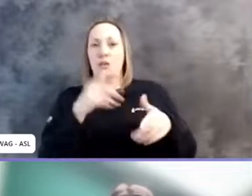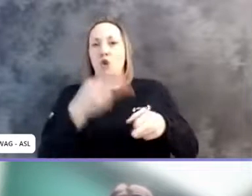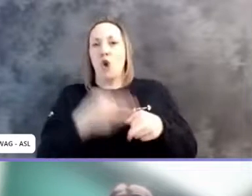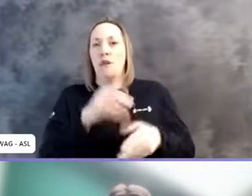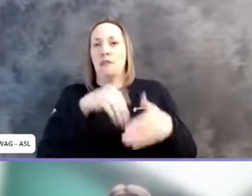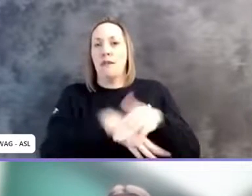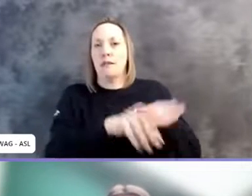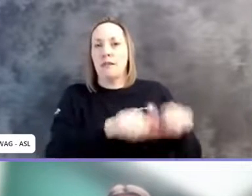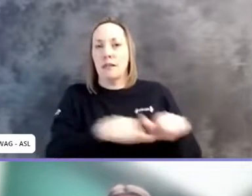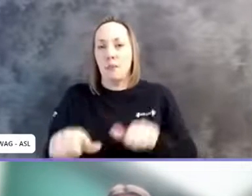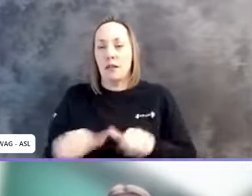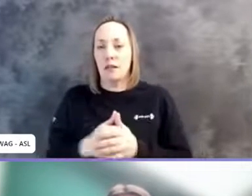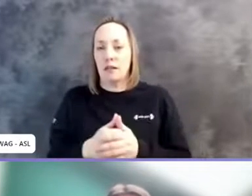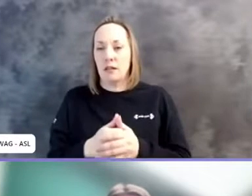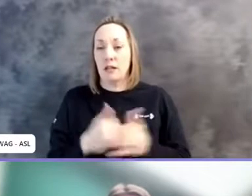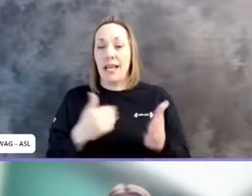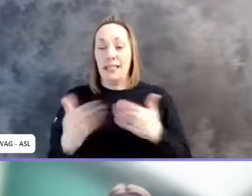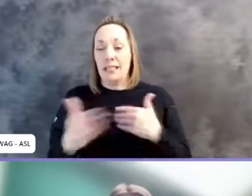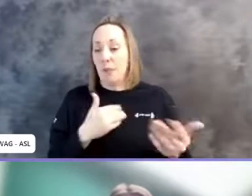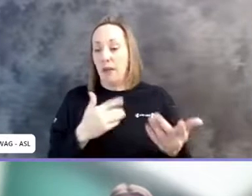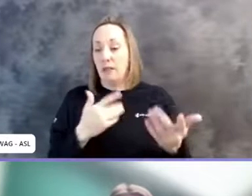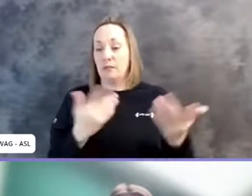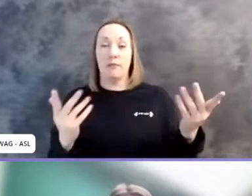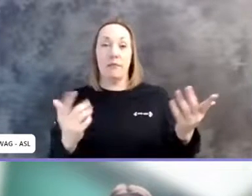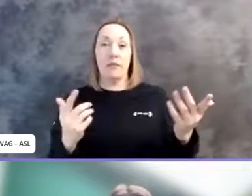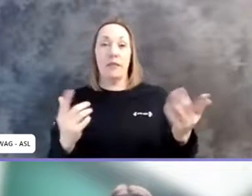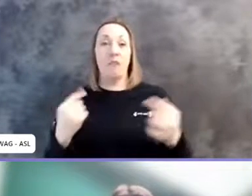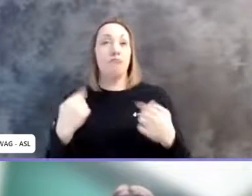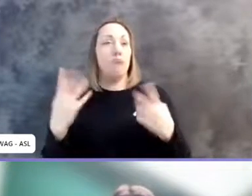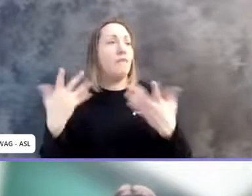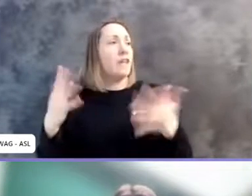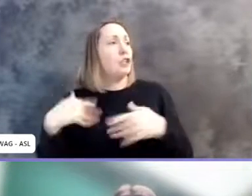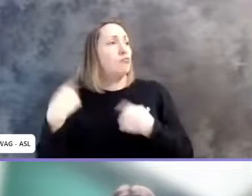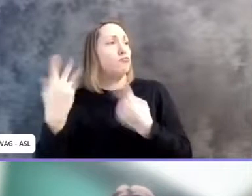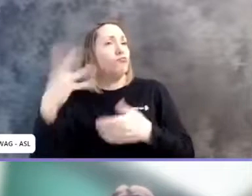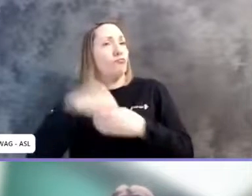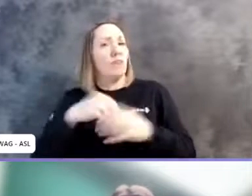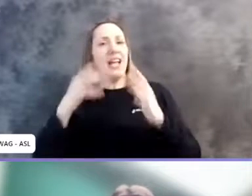remember when first heard about accessibility somebody stopped by my office and said we have this thing to deal